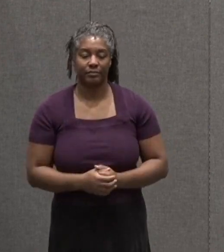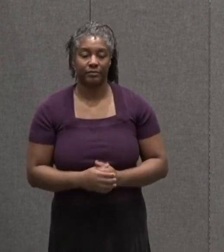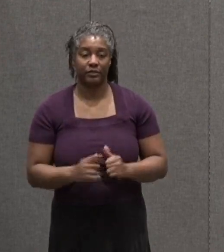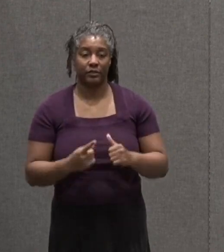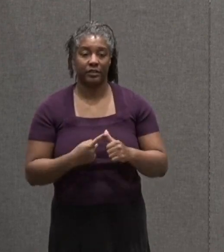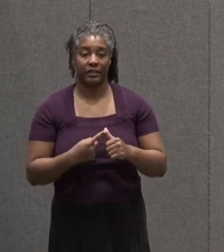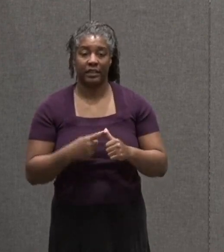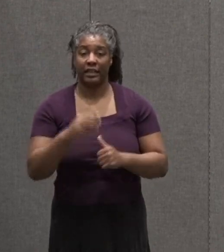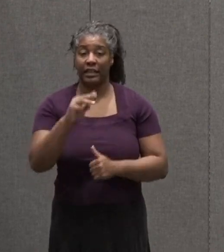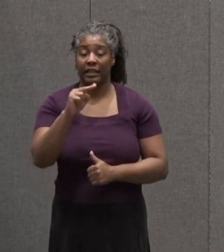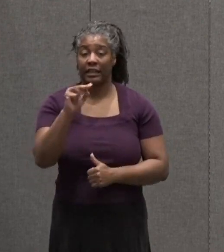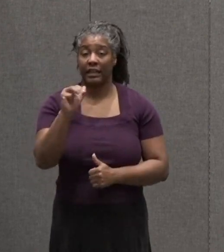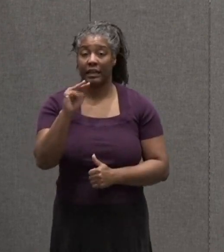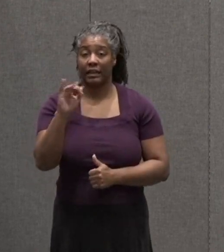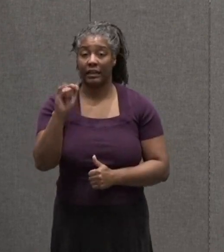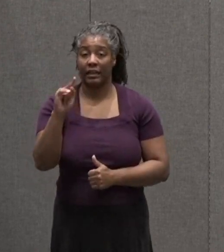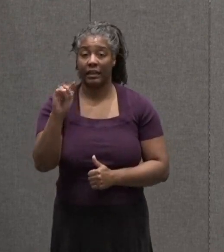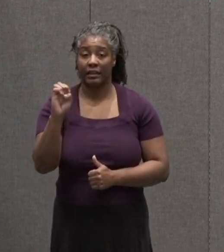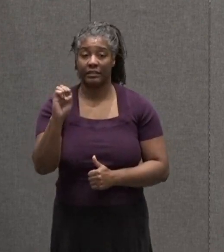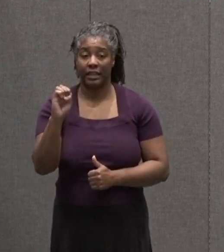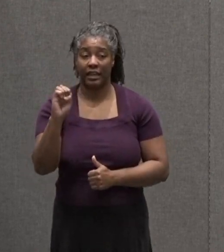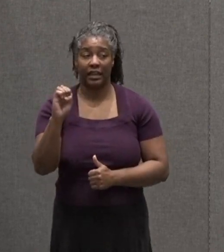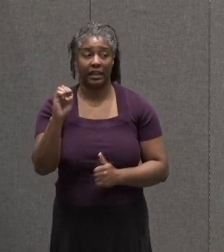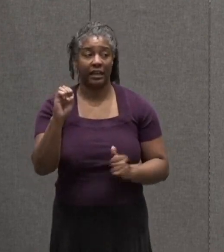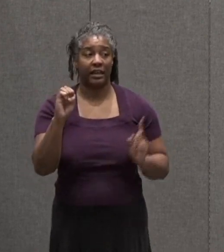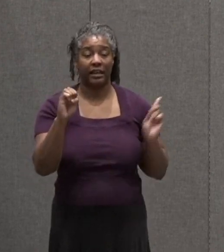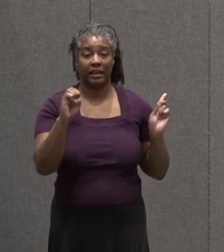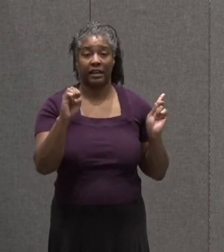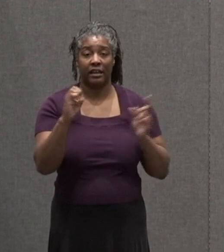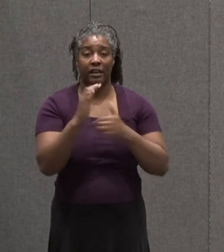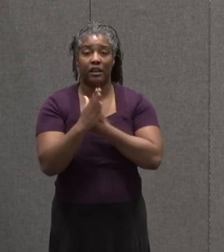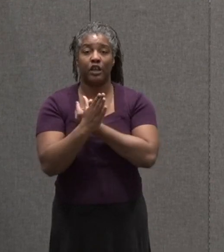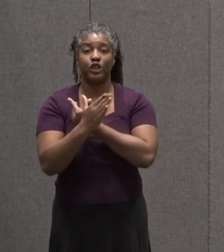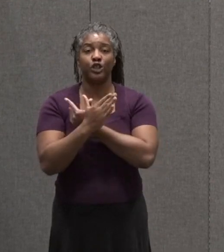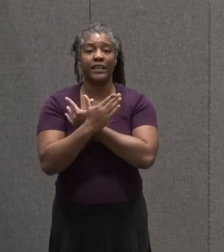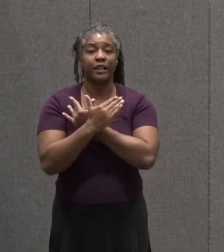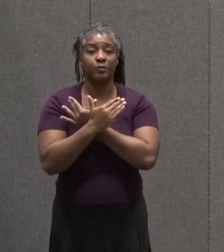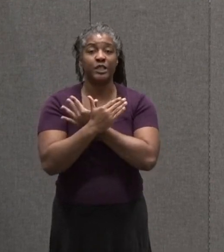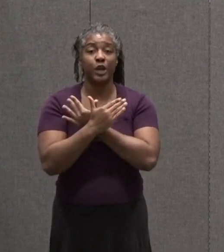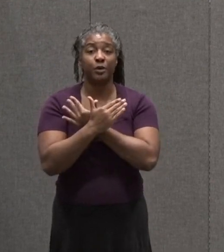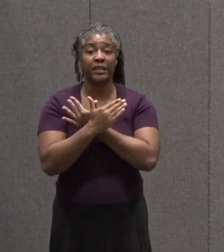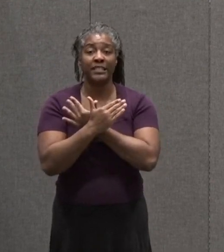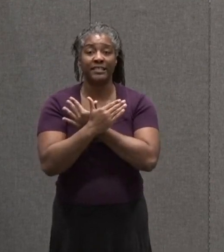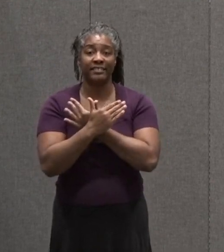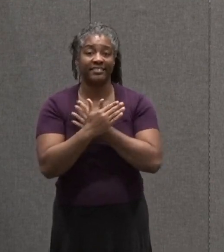Namaste, namaste, butterfly up, butterfly up. [Woman] Could you take that a little bit slower, please.